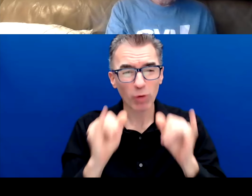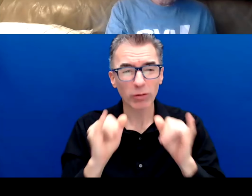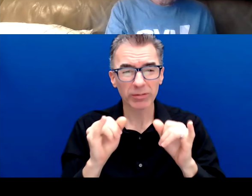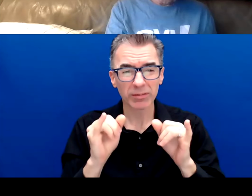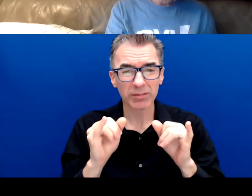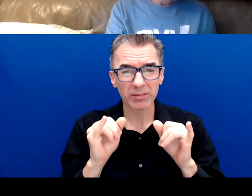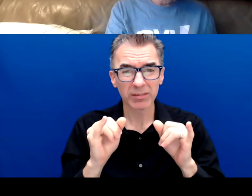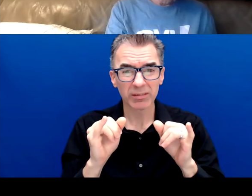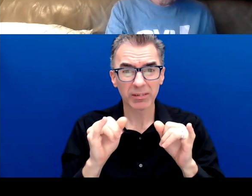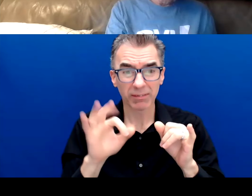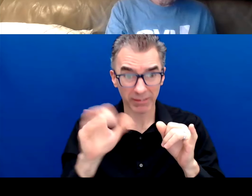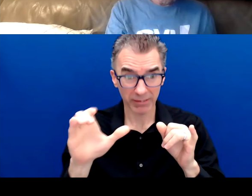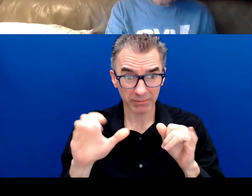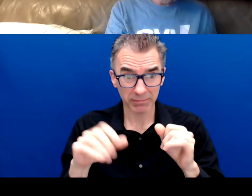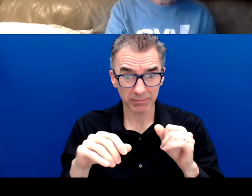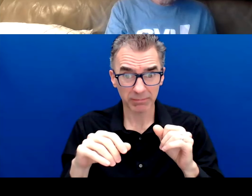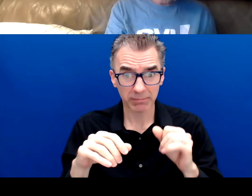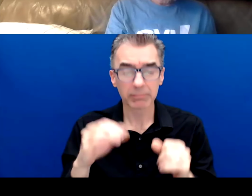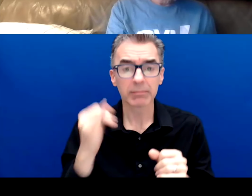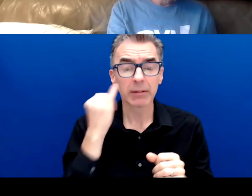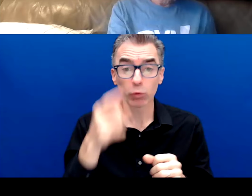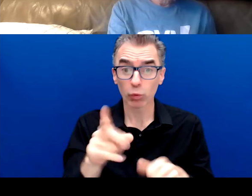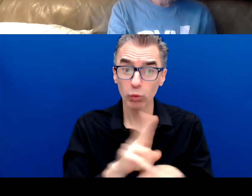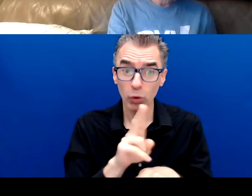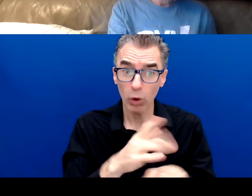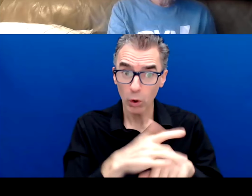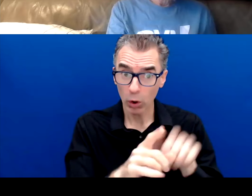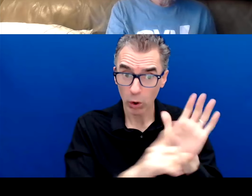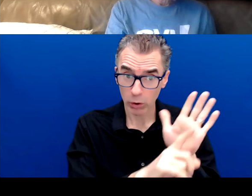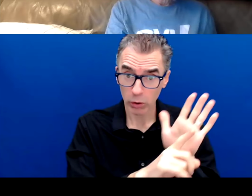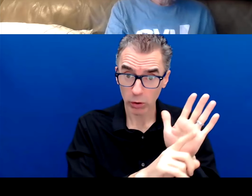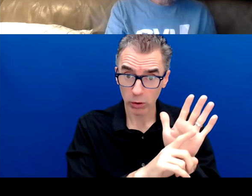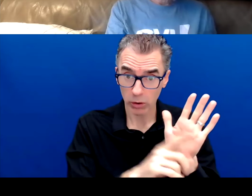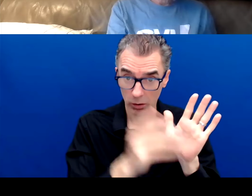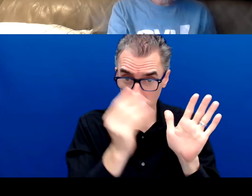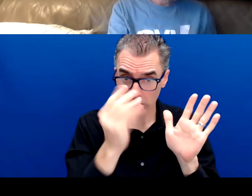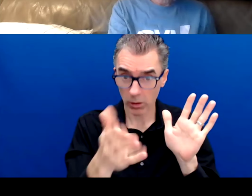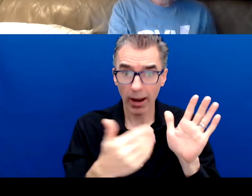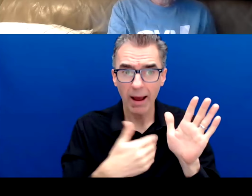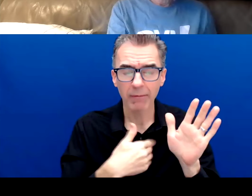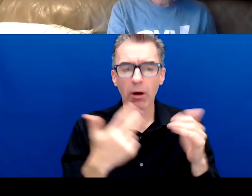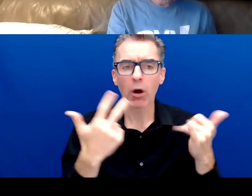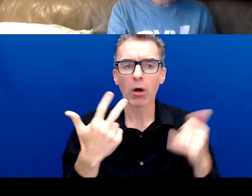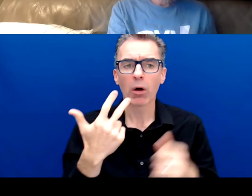you guys may be familiar, those of you who use Early Alert that you're getting like three progress updates, sometimes in the past